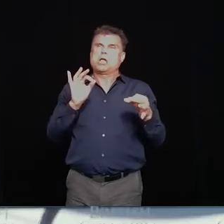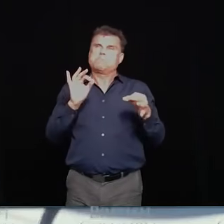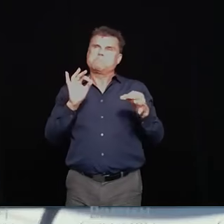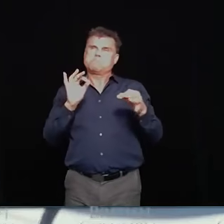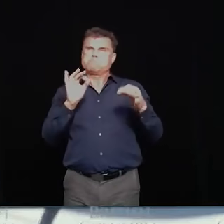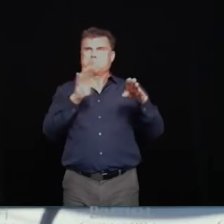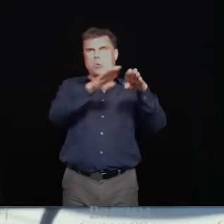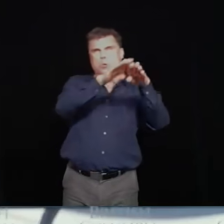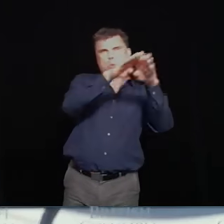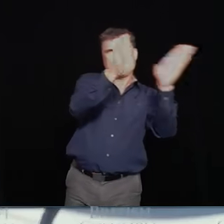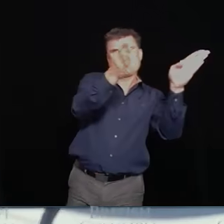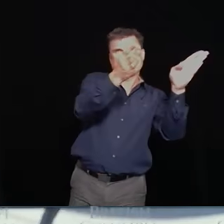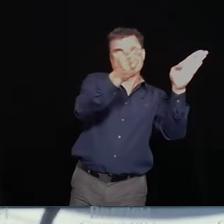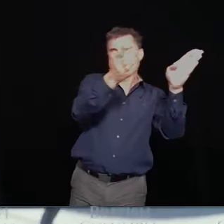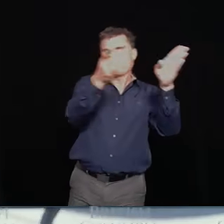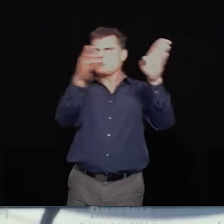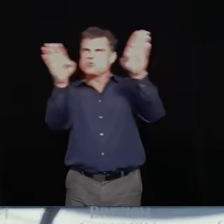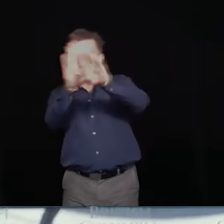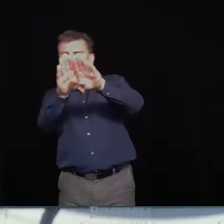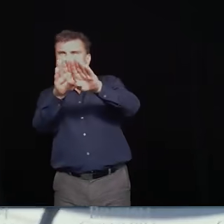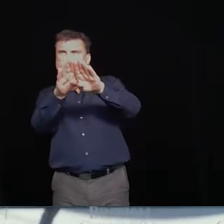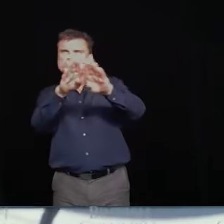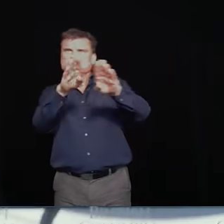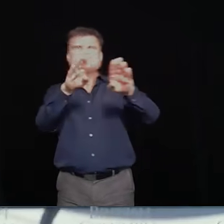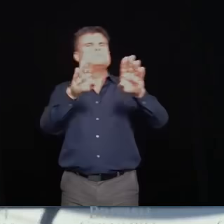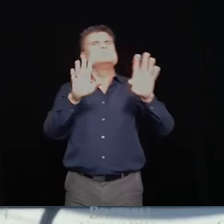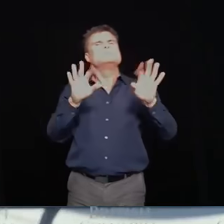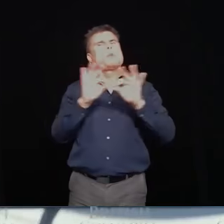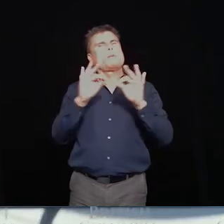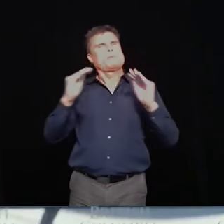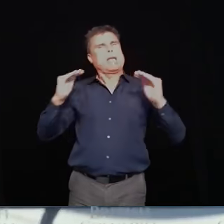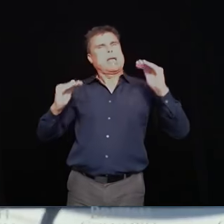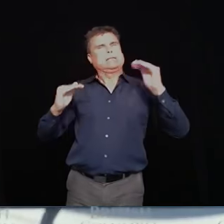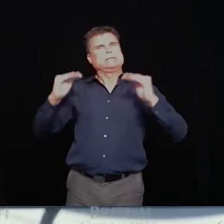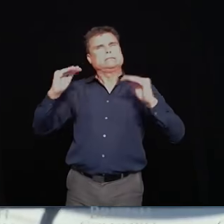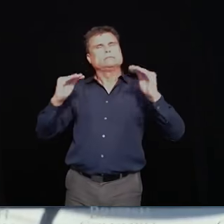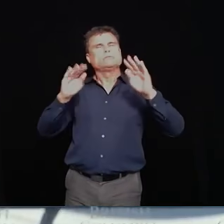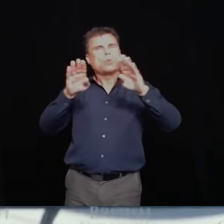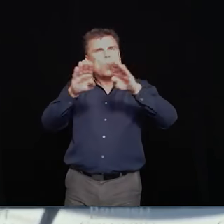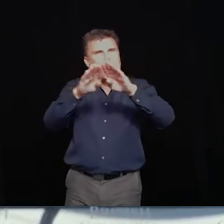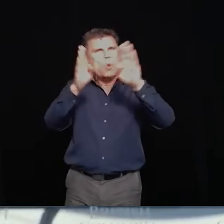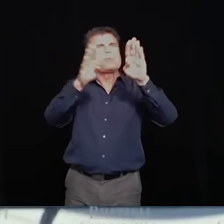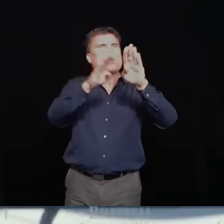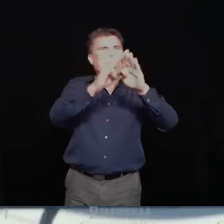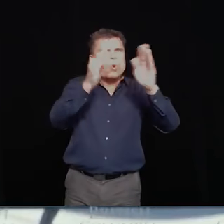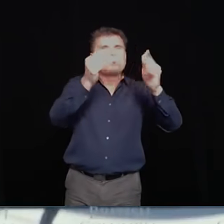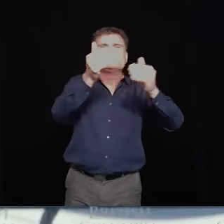less transmission and the older groups.